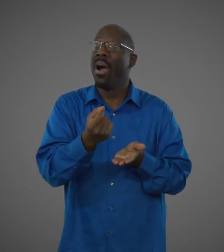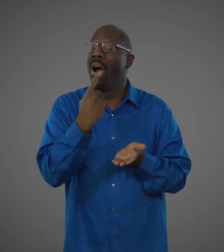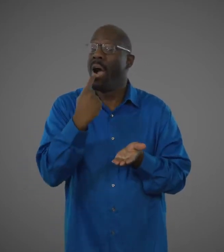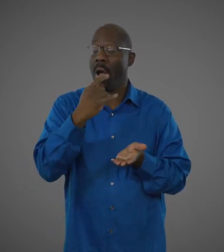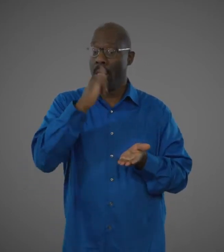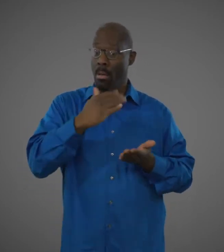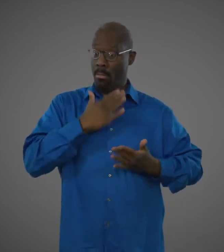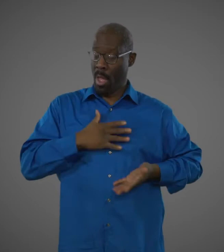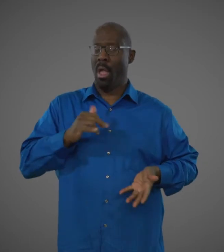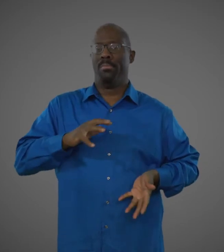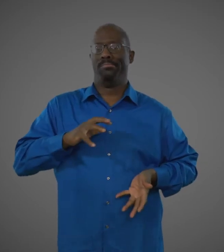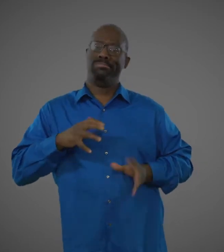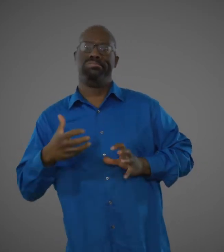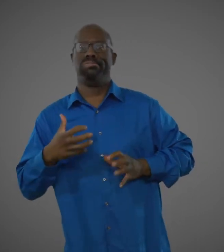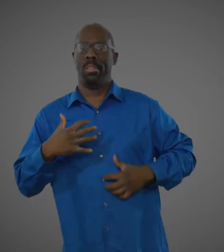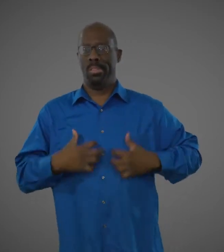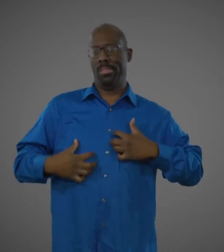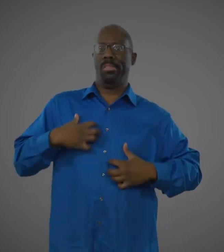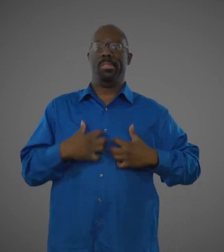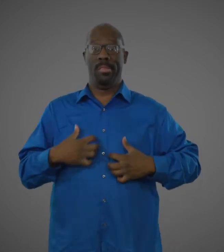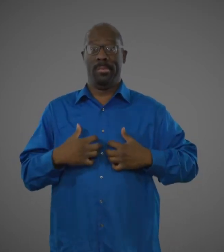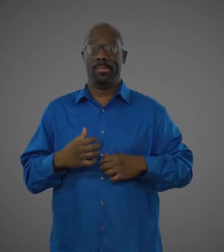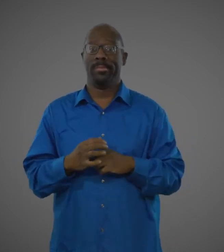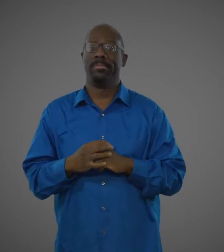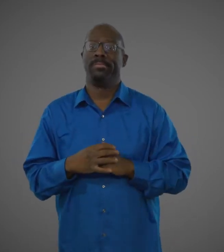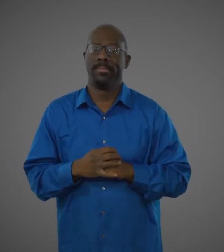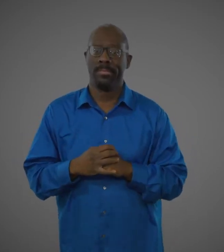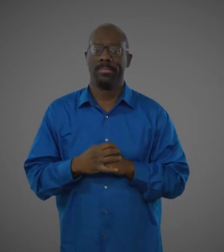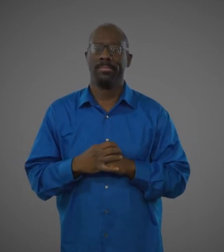Medications you take may cause some problem and make you faint.